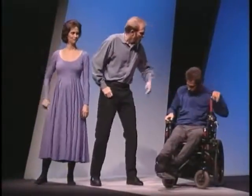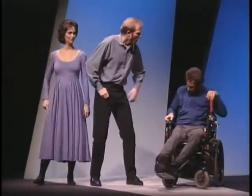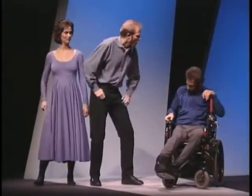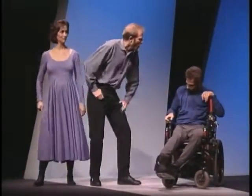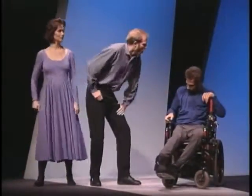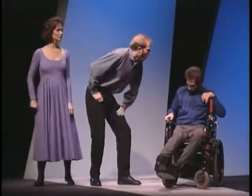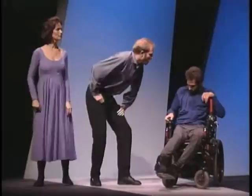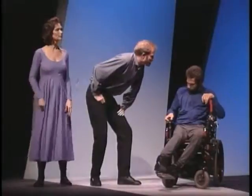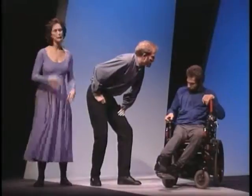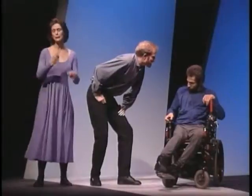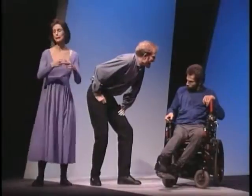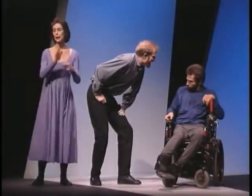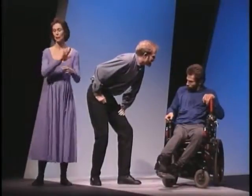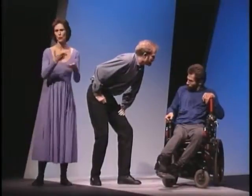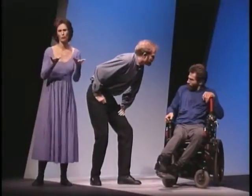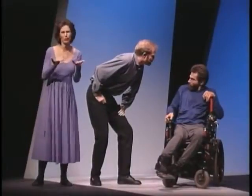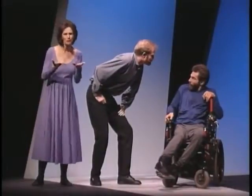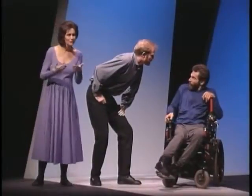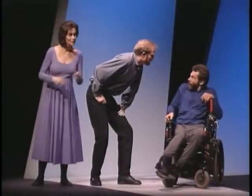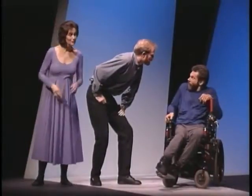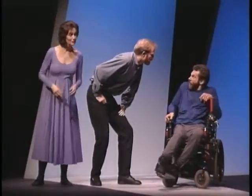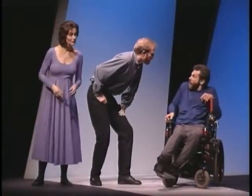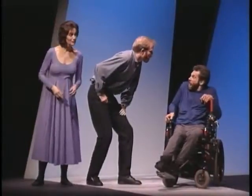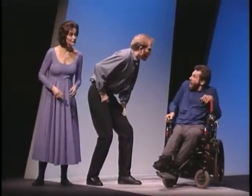what's your name